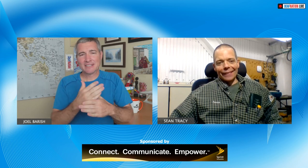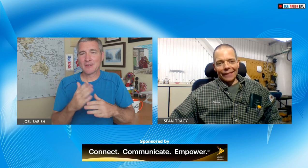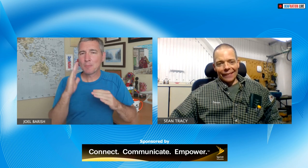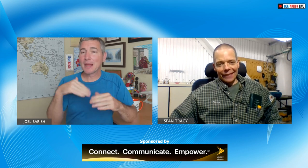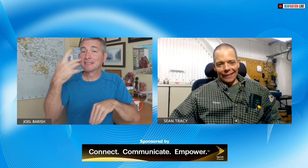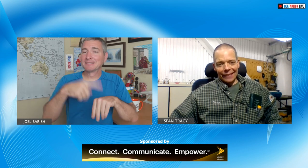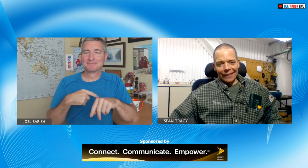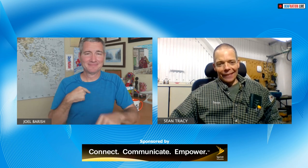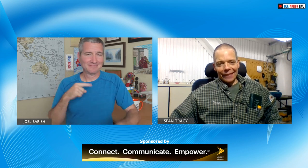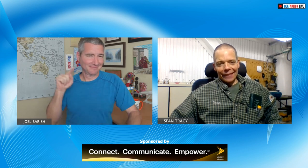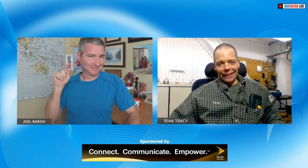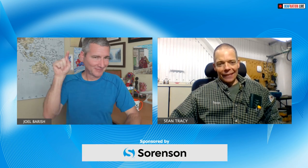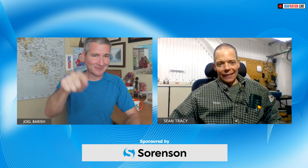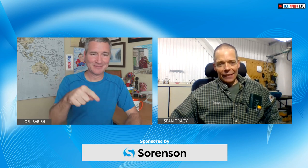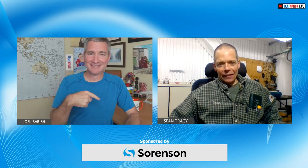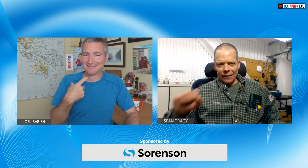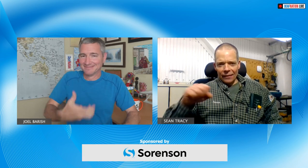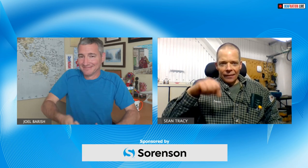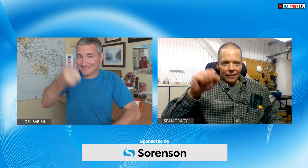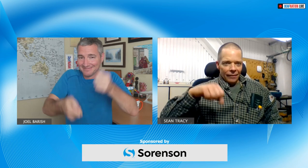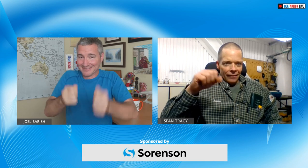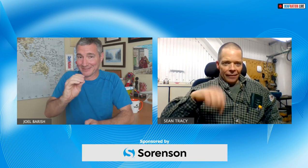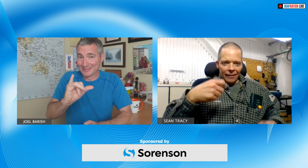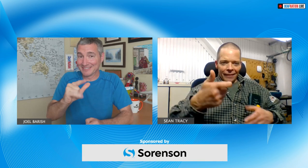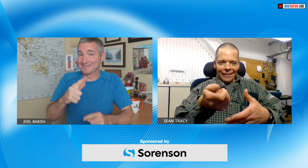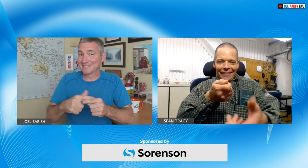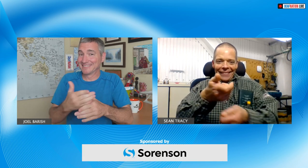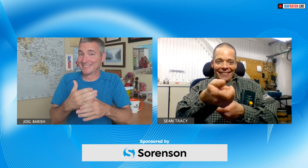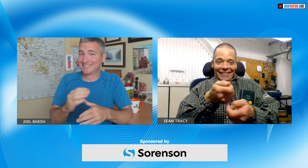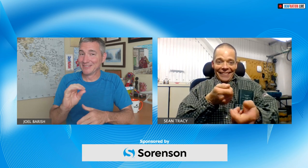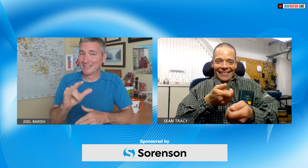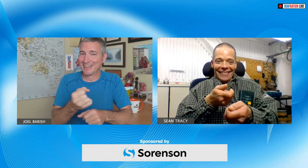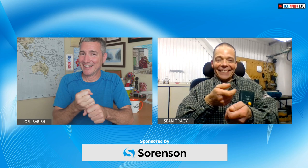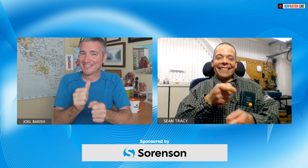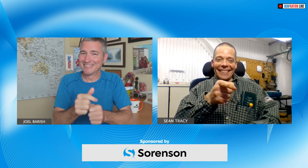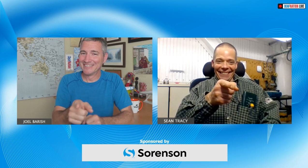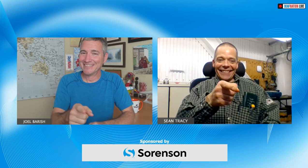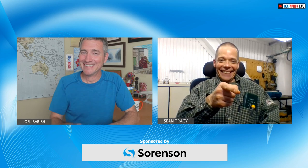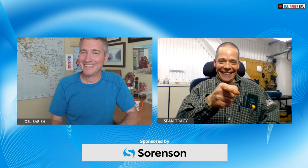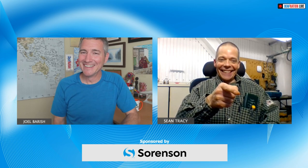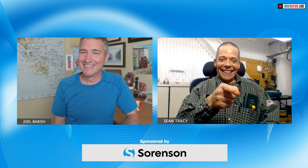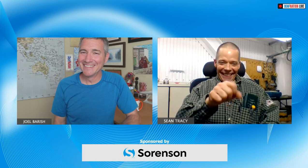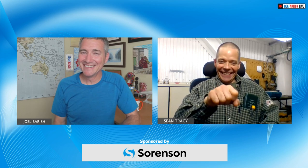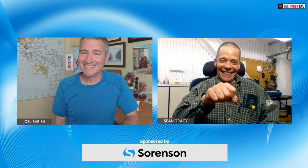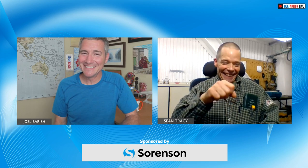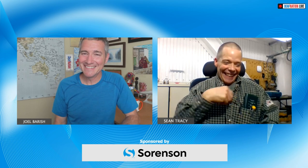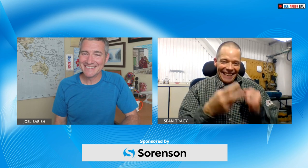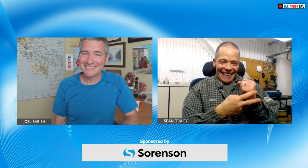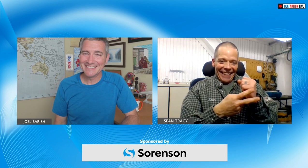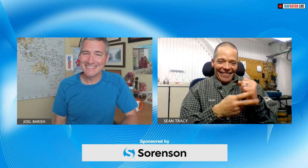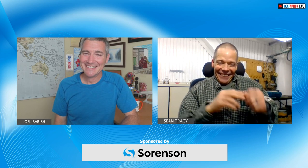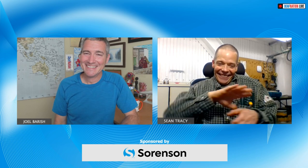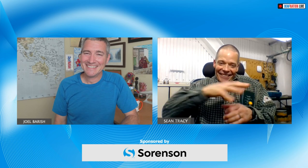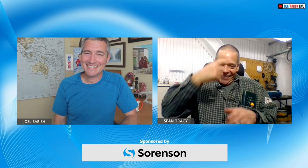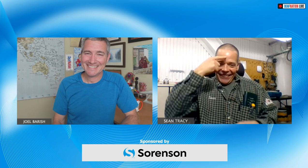I'm hoping that next time I can come to your platform to help bring up oil myself and even share an oil coffee with you. Yes!! I'll be sure to save some for you.